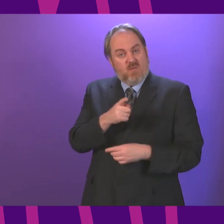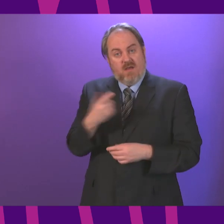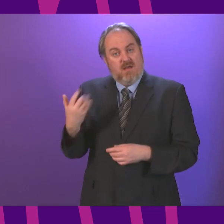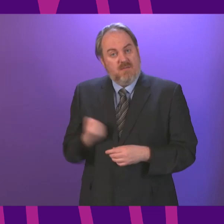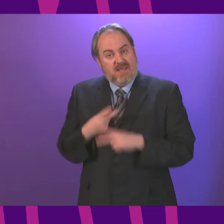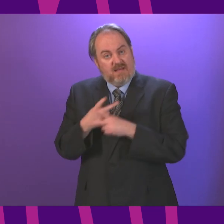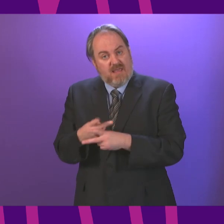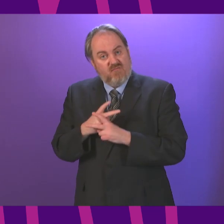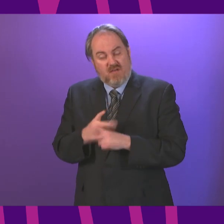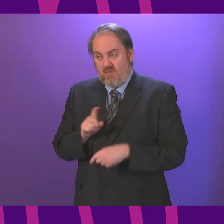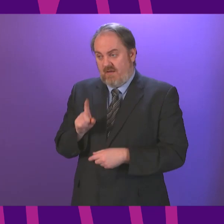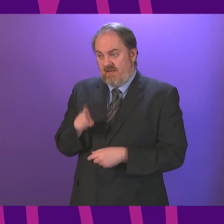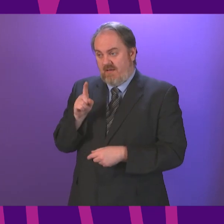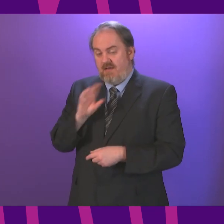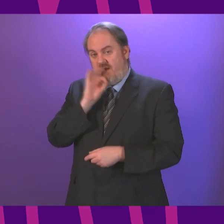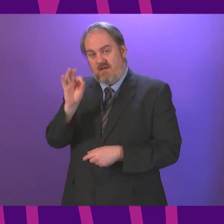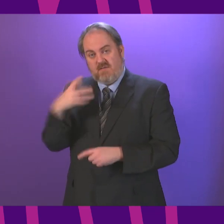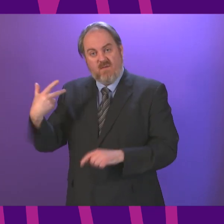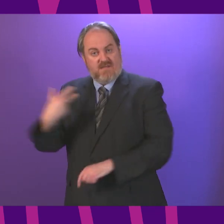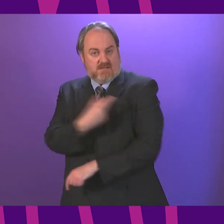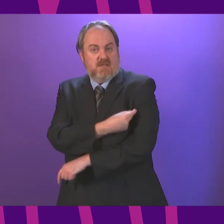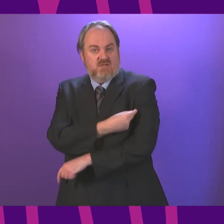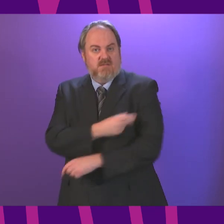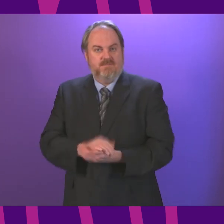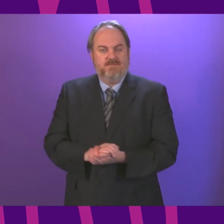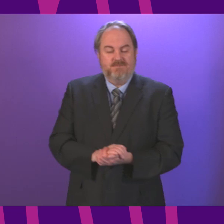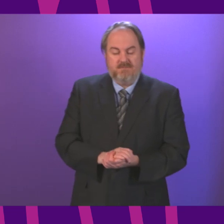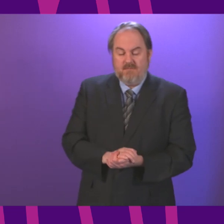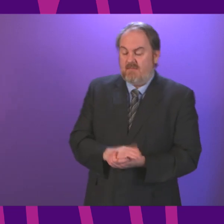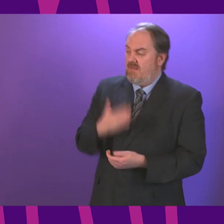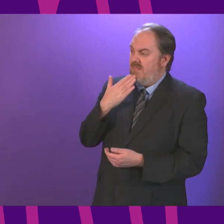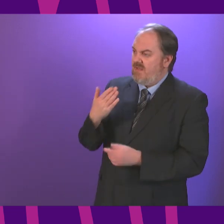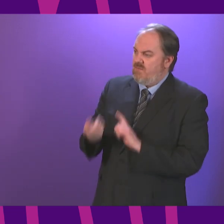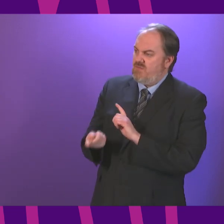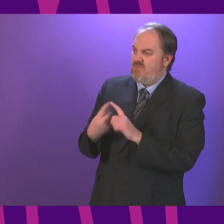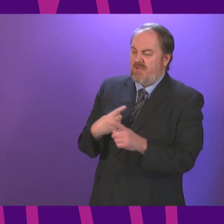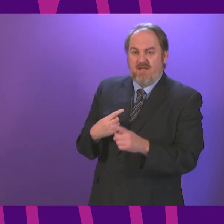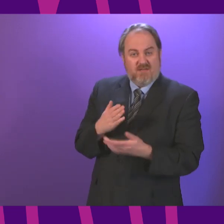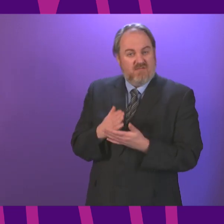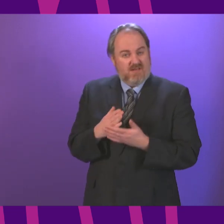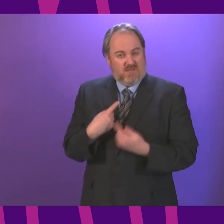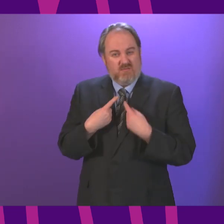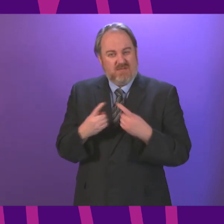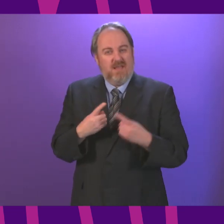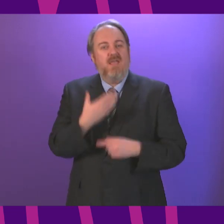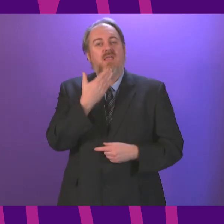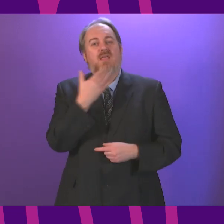Stuart McMillan: I thank all unpaid carers,